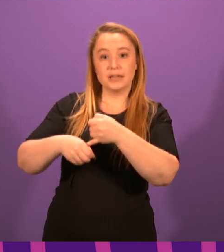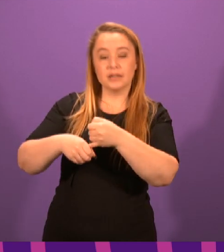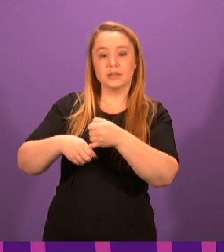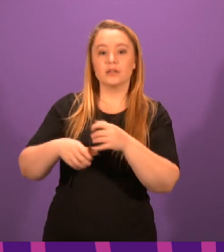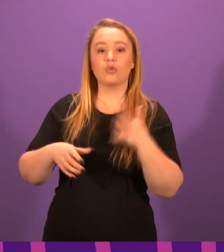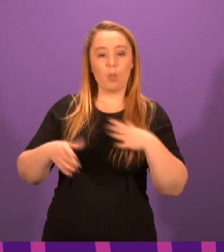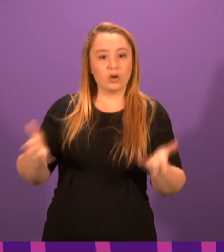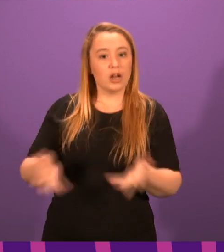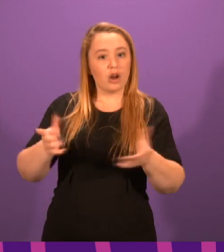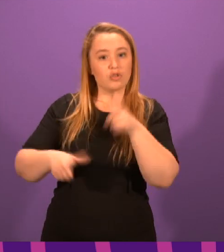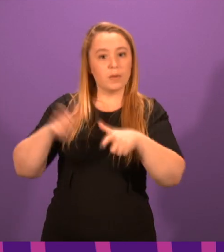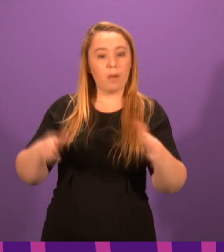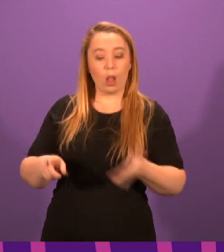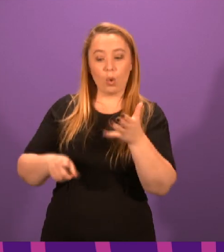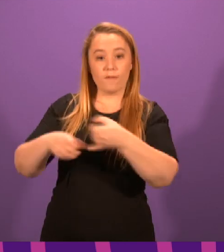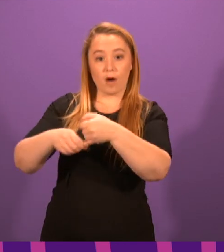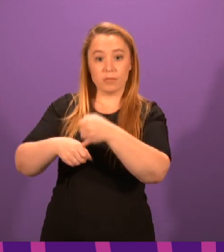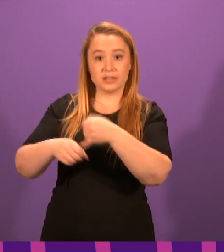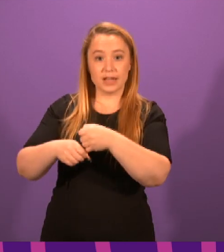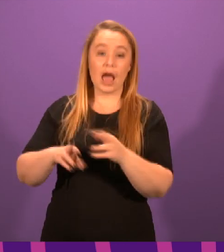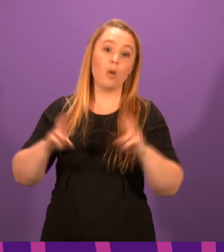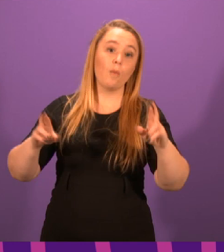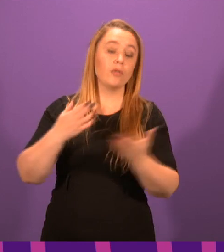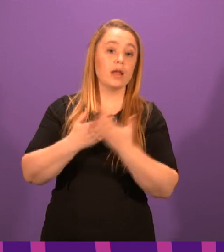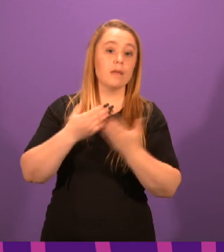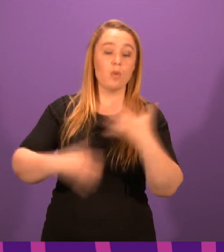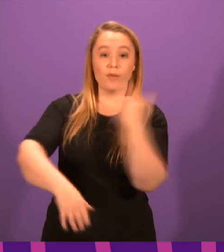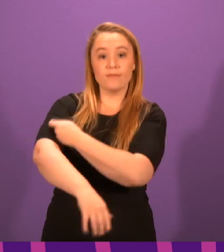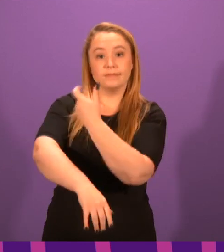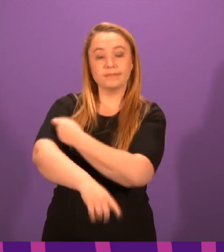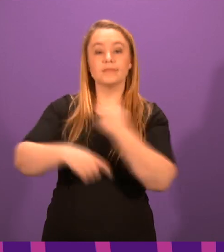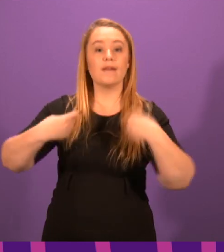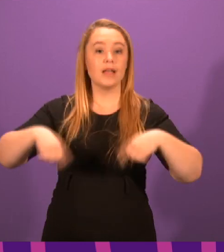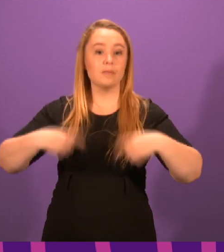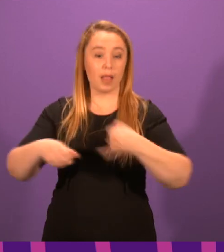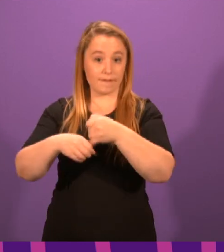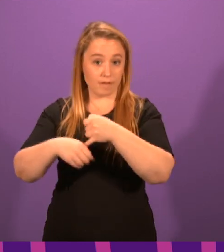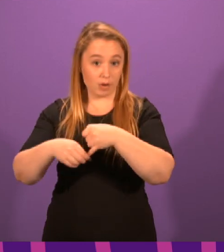quantity of vaccine that will be made available to them,